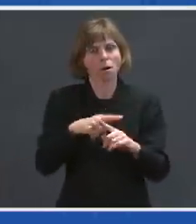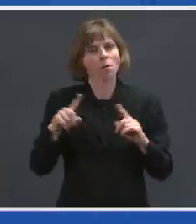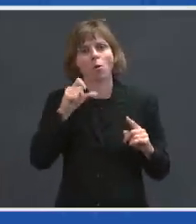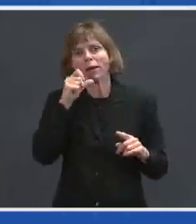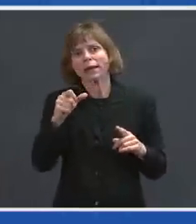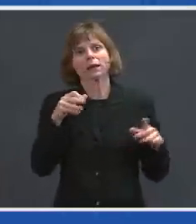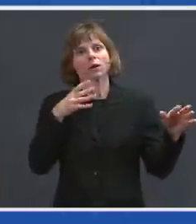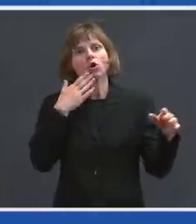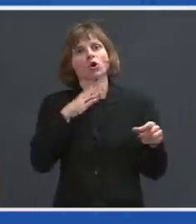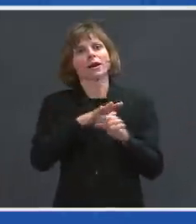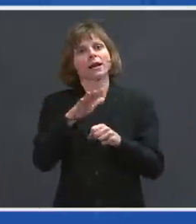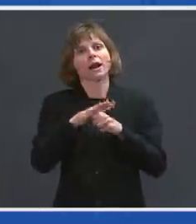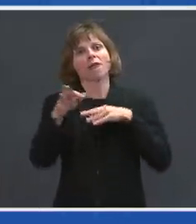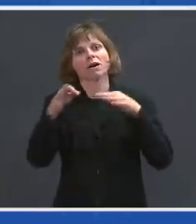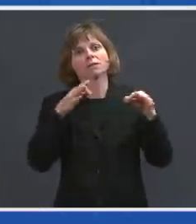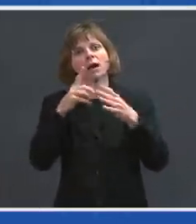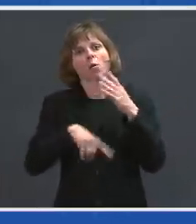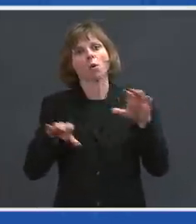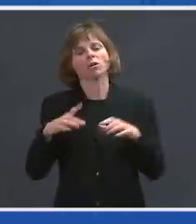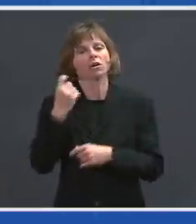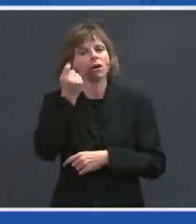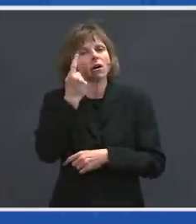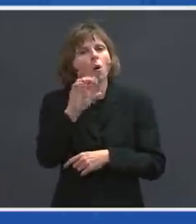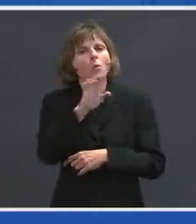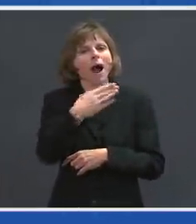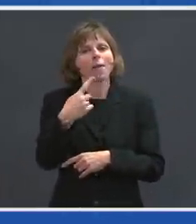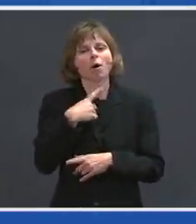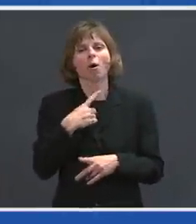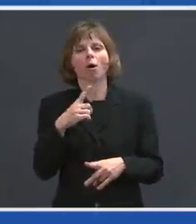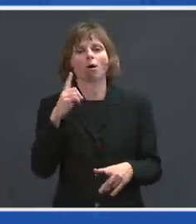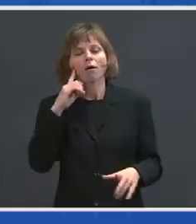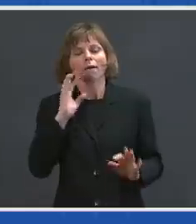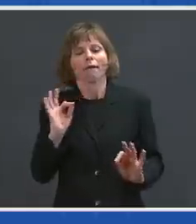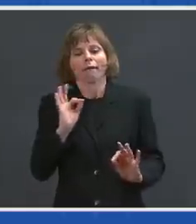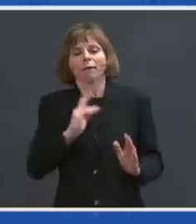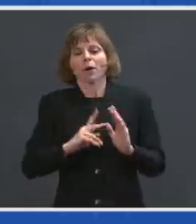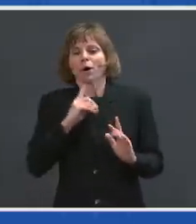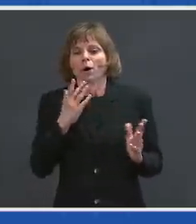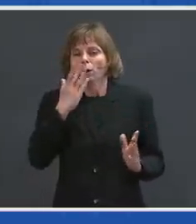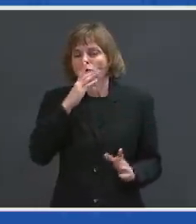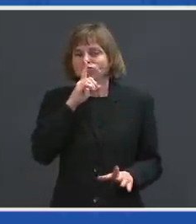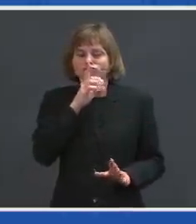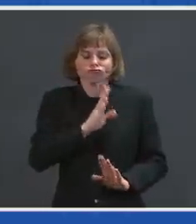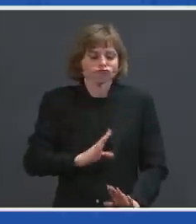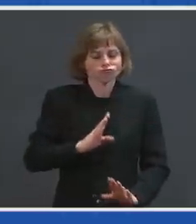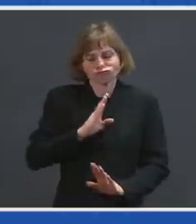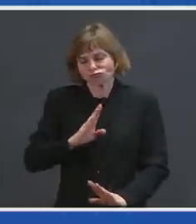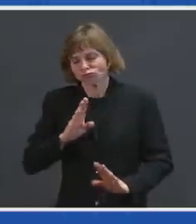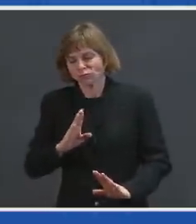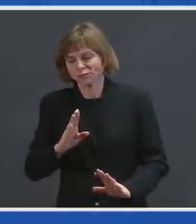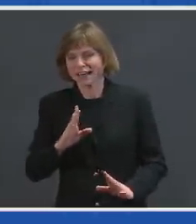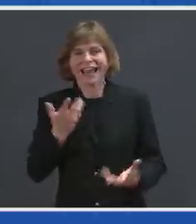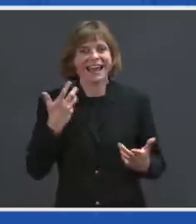Barack was so modest, he didn't want to take, as he said, a "victory lap." I kept saying, "Tell people what we did." He said, "We don't have time.